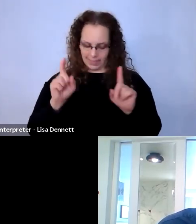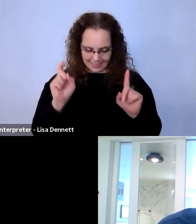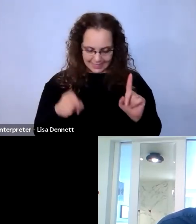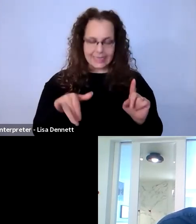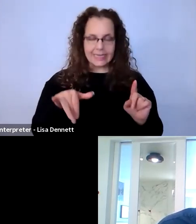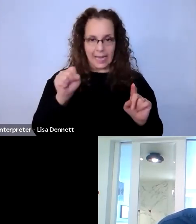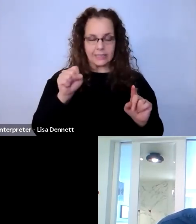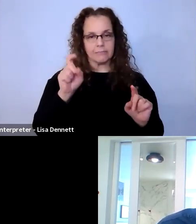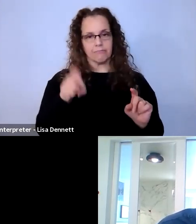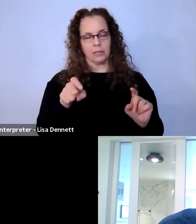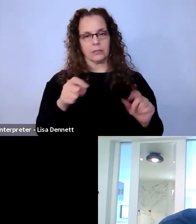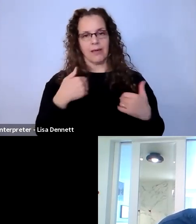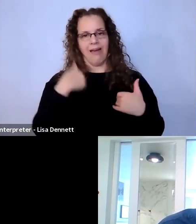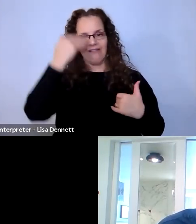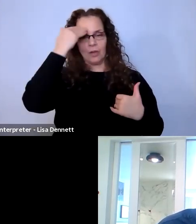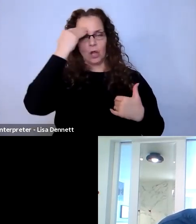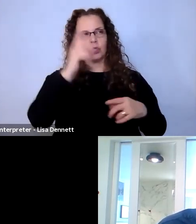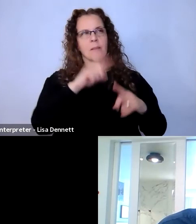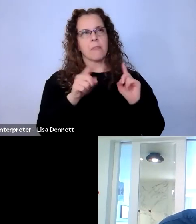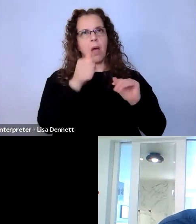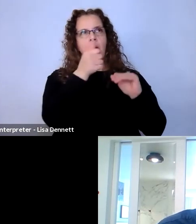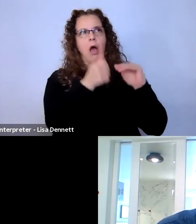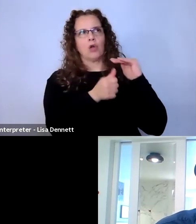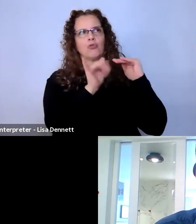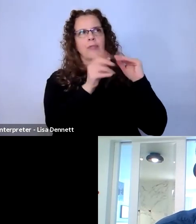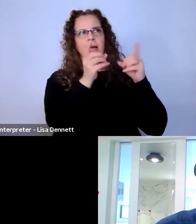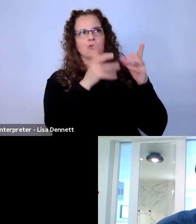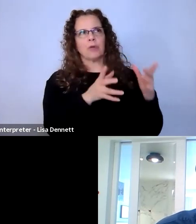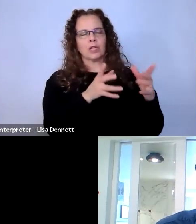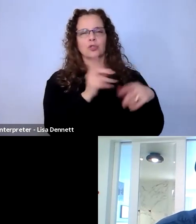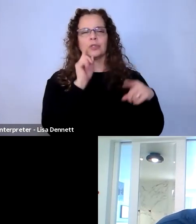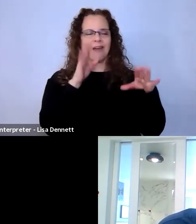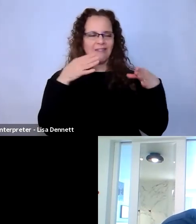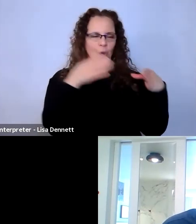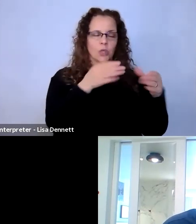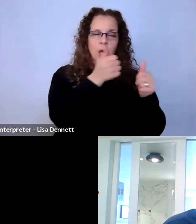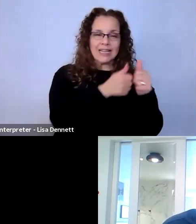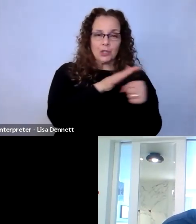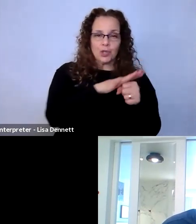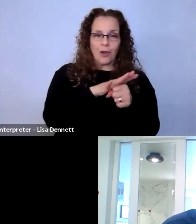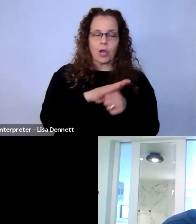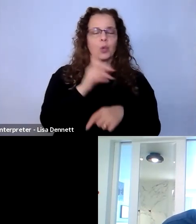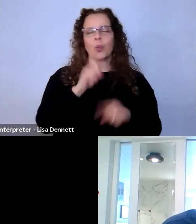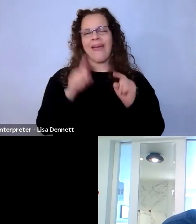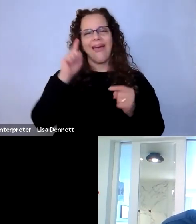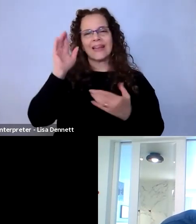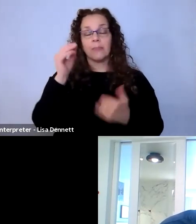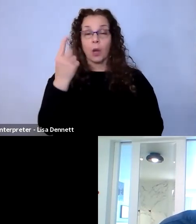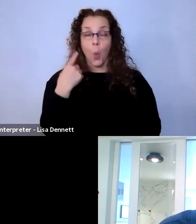be people whose focuses are on each individual area, you cannot expect one person to be successful.